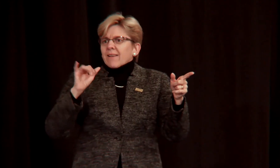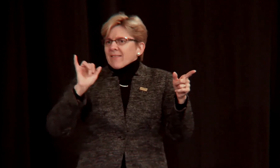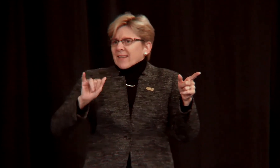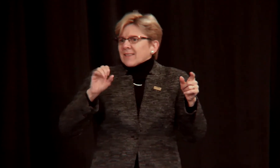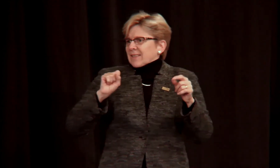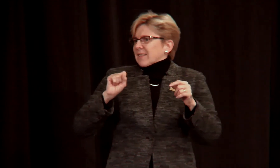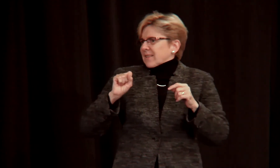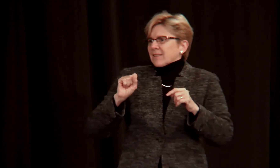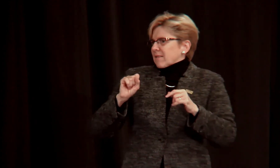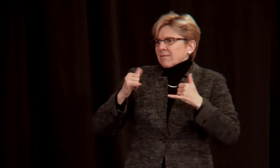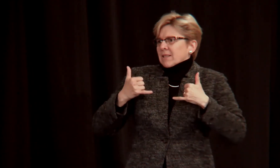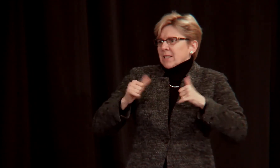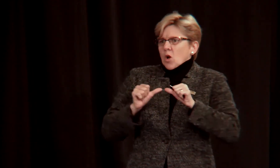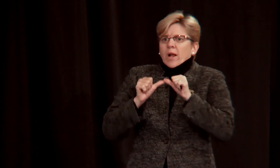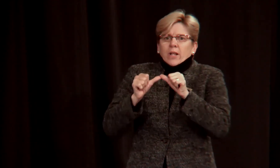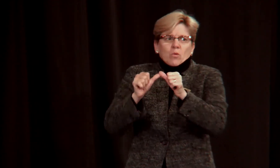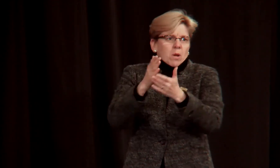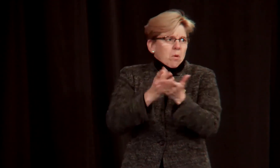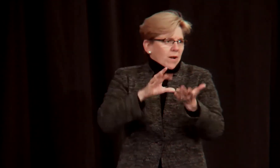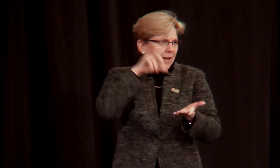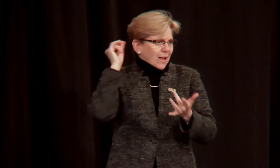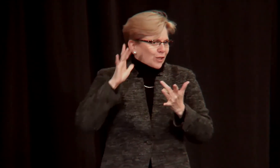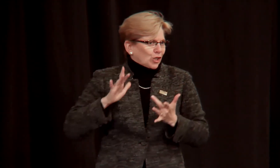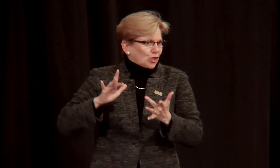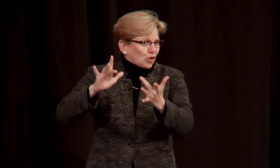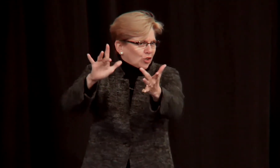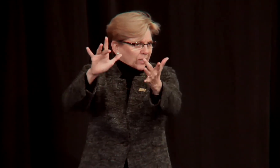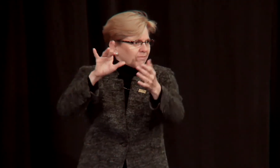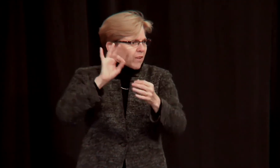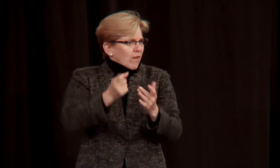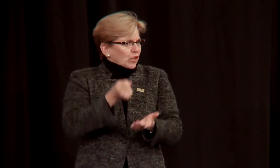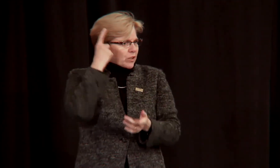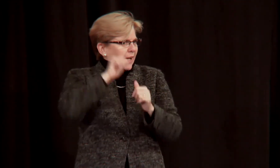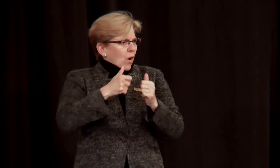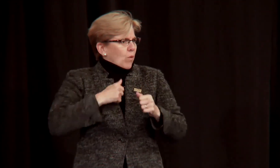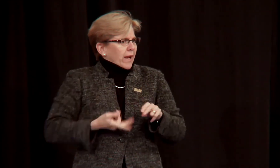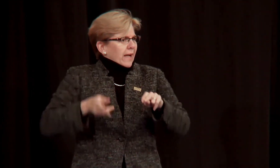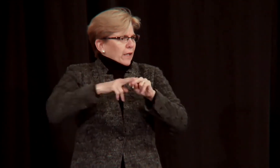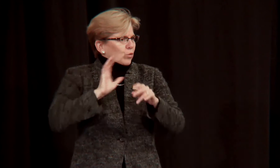and it's an ongoing part of Gallaudet's journey to understand how we